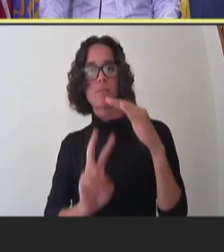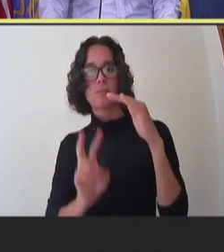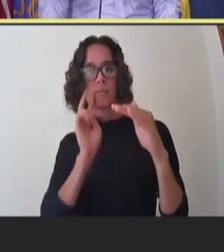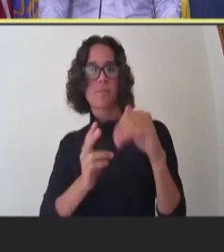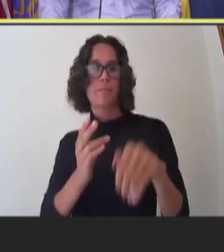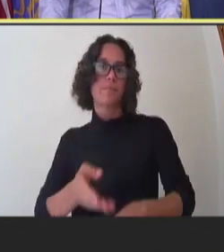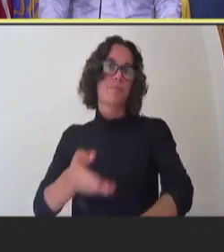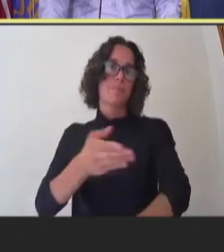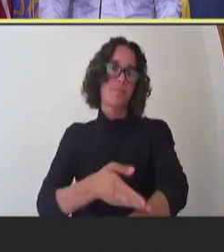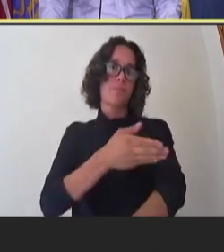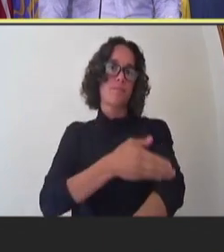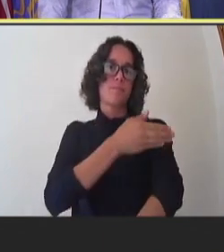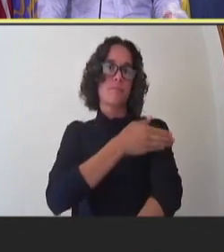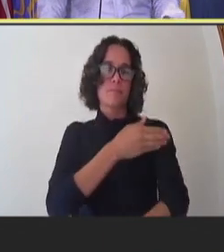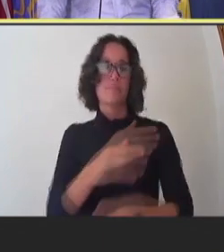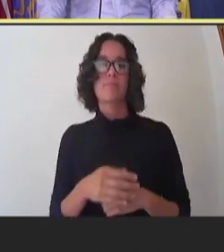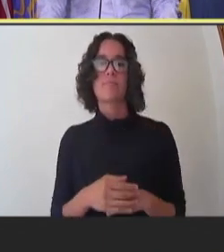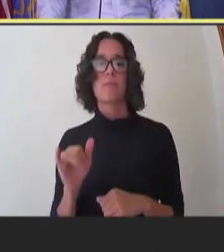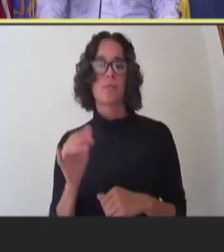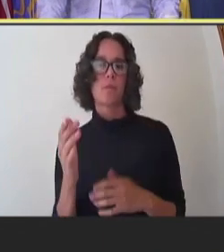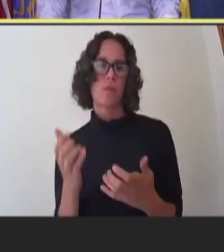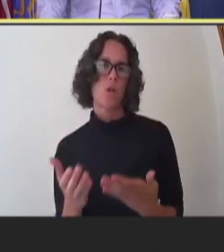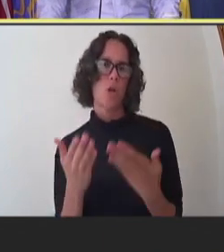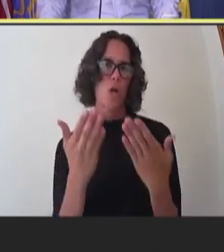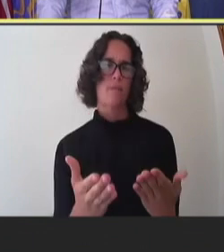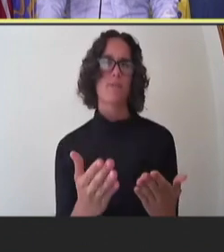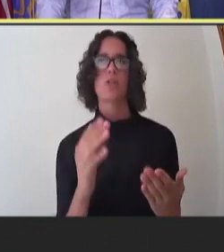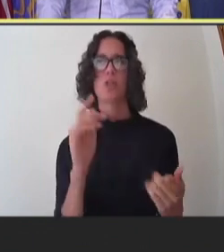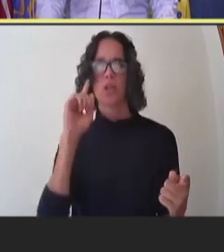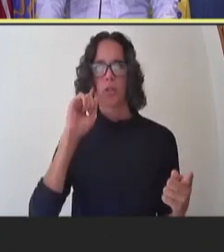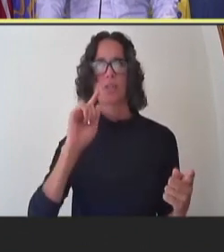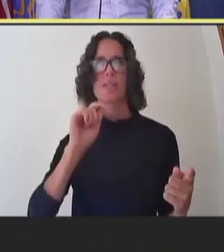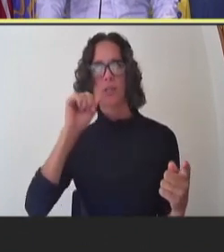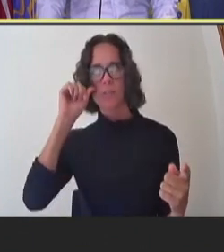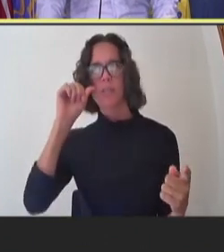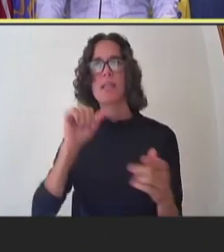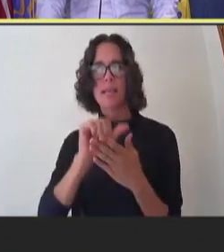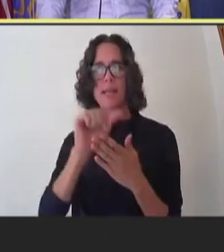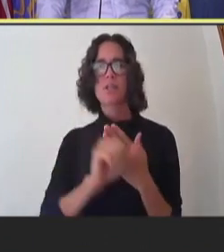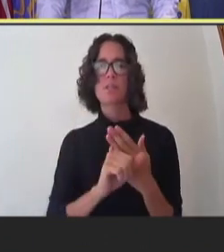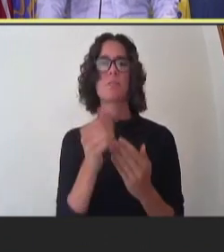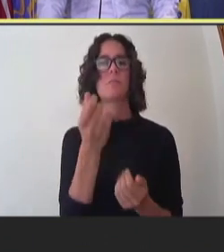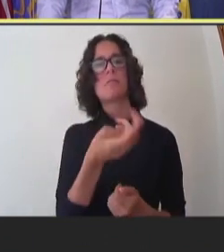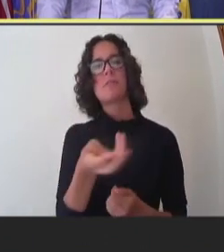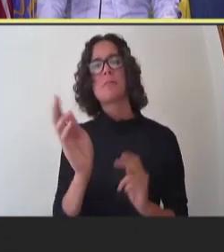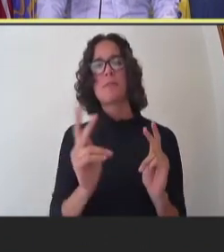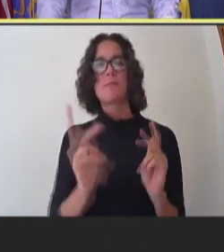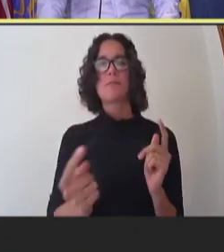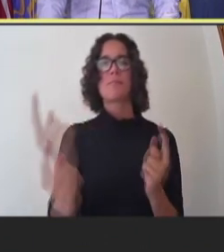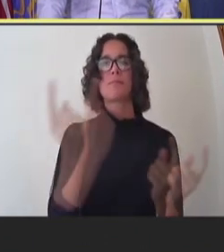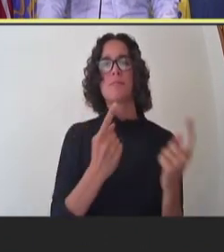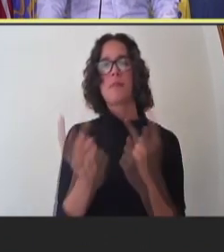I also wanted to offer -- I heard that on agenda yesterday, you've had some people coming to talk about the measles response in Illinois and